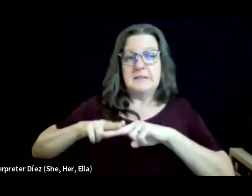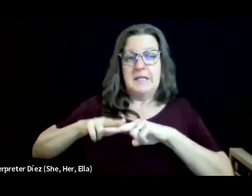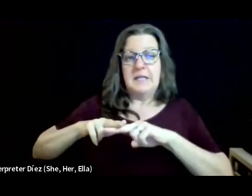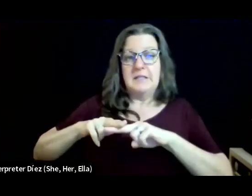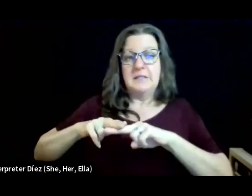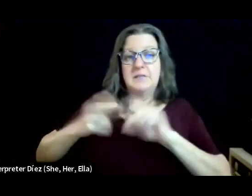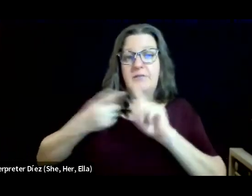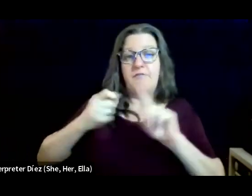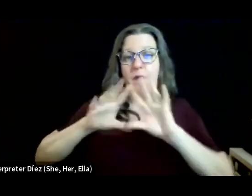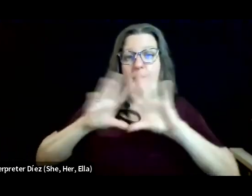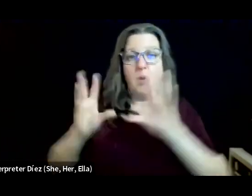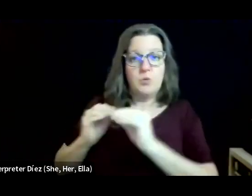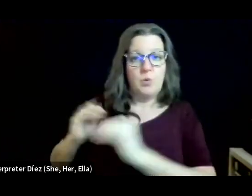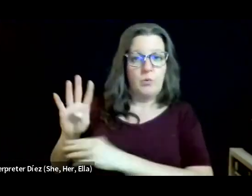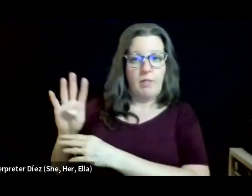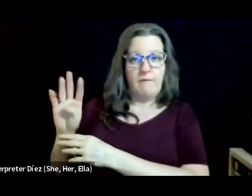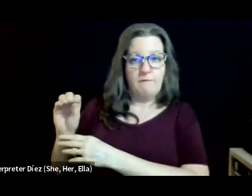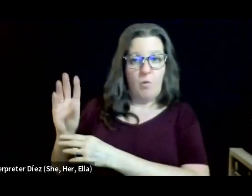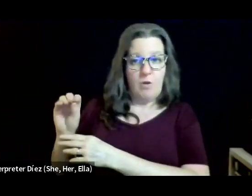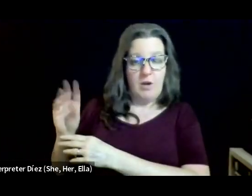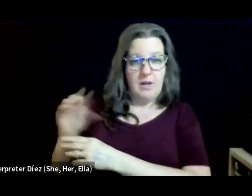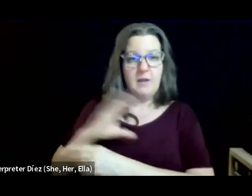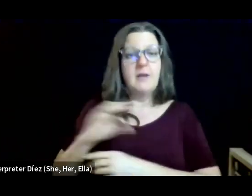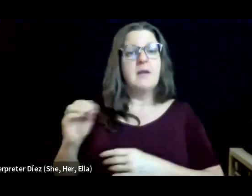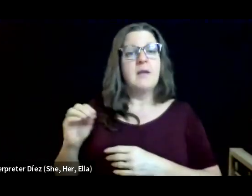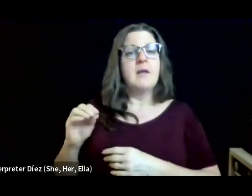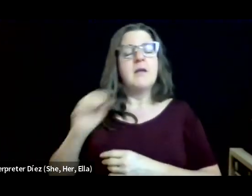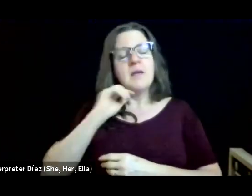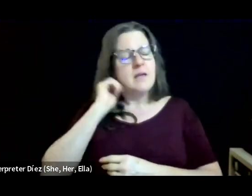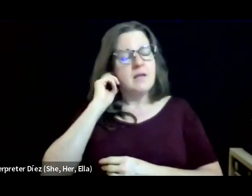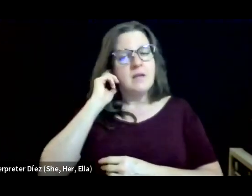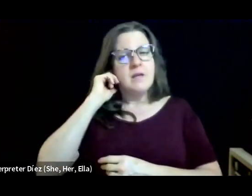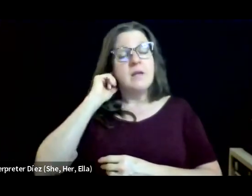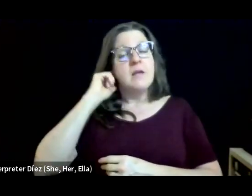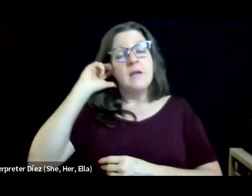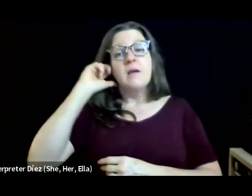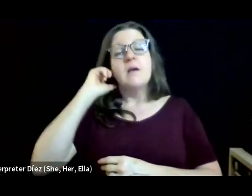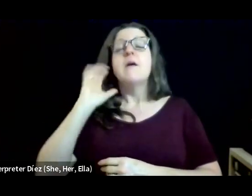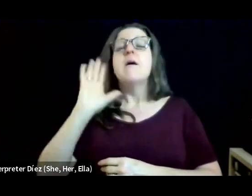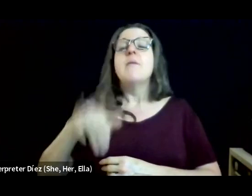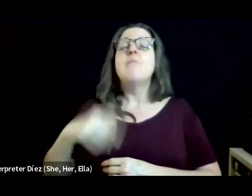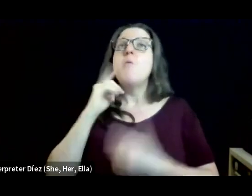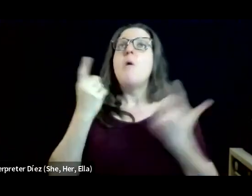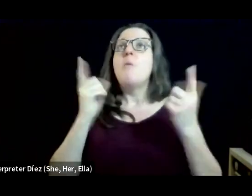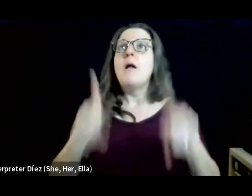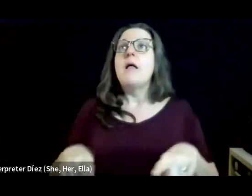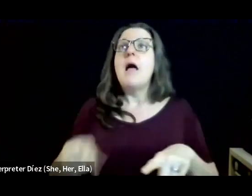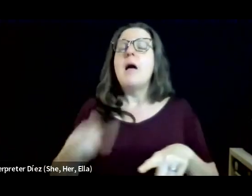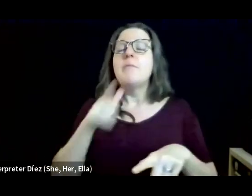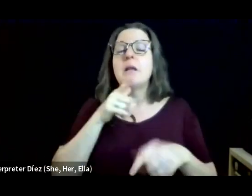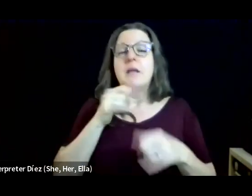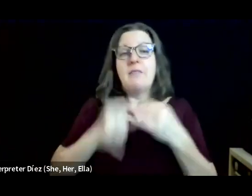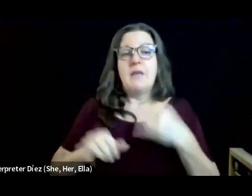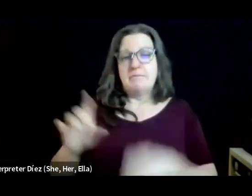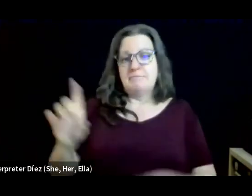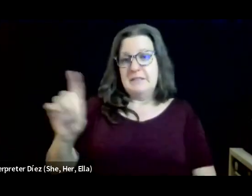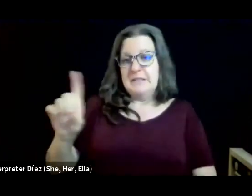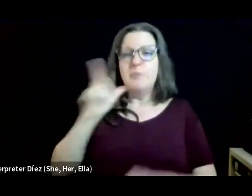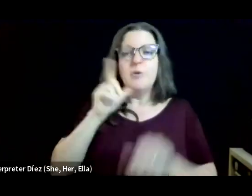And then, uh, but what's going to happen, all likely in the end is Democrats will continue to hold